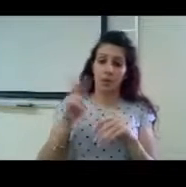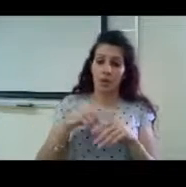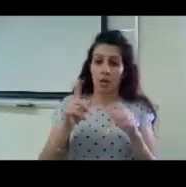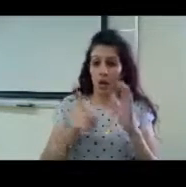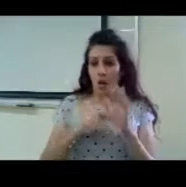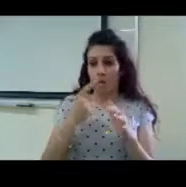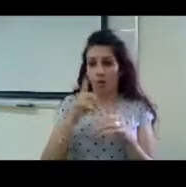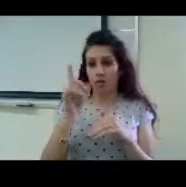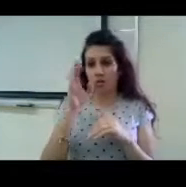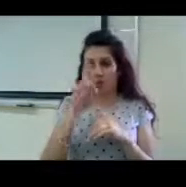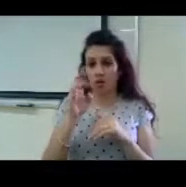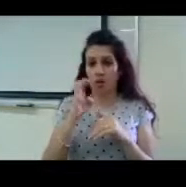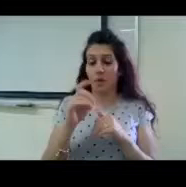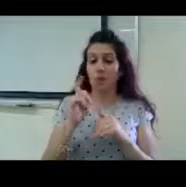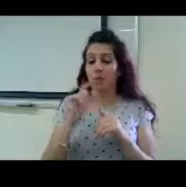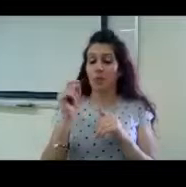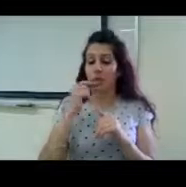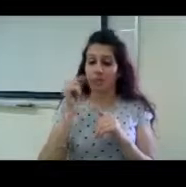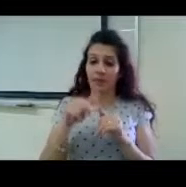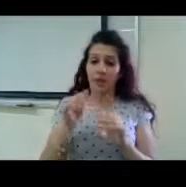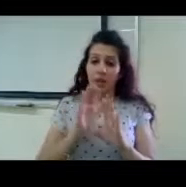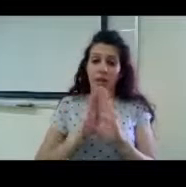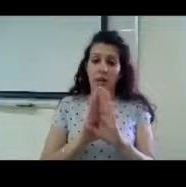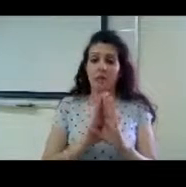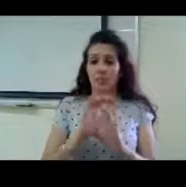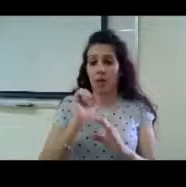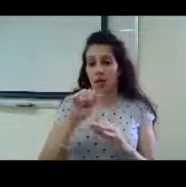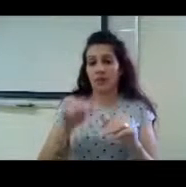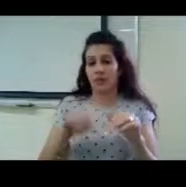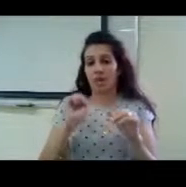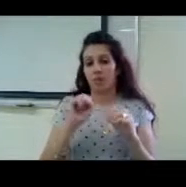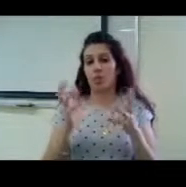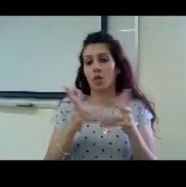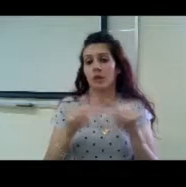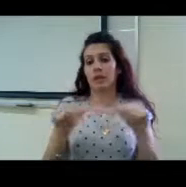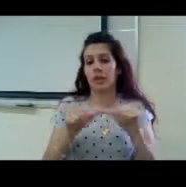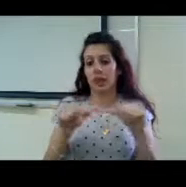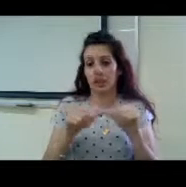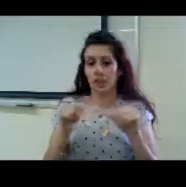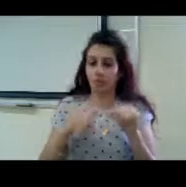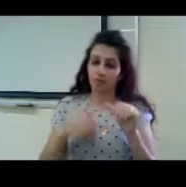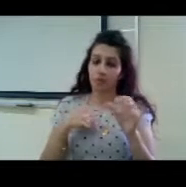they find themselves in this pandemic has made us think differently in the way